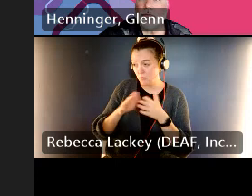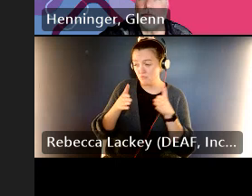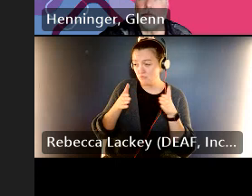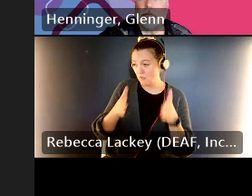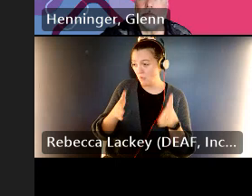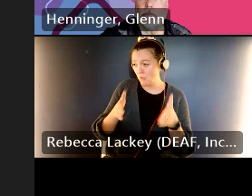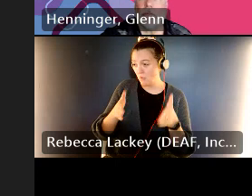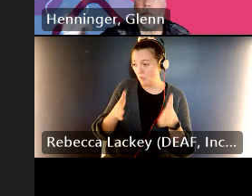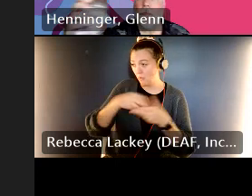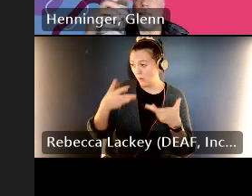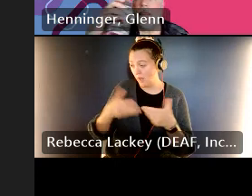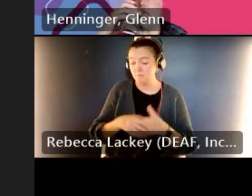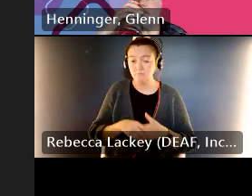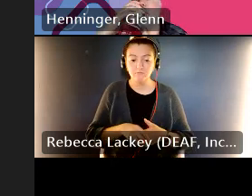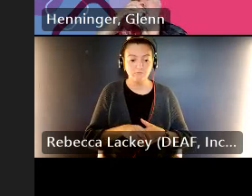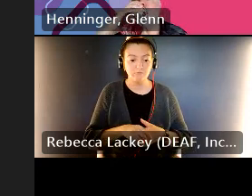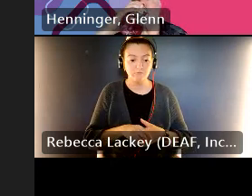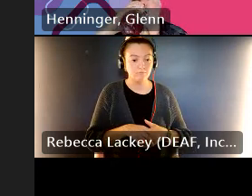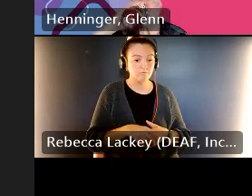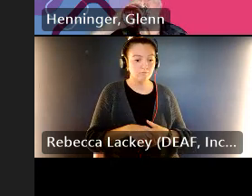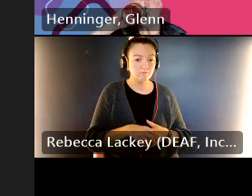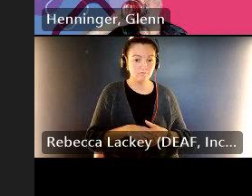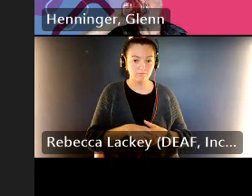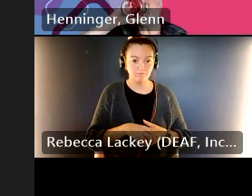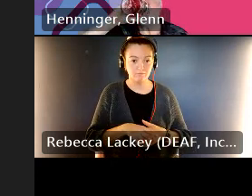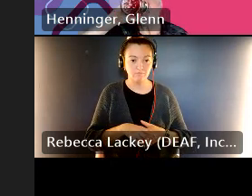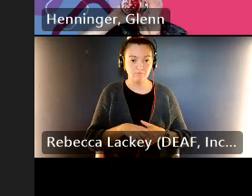Let me bring that.